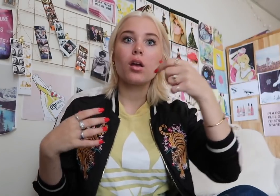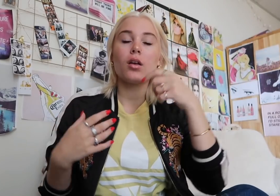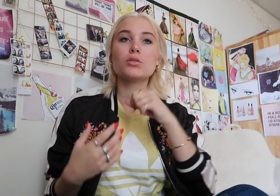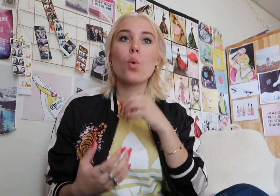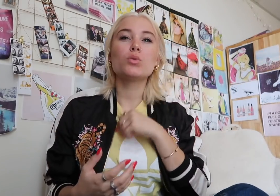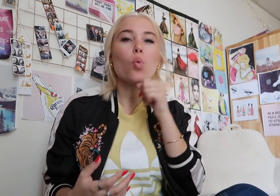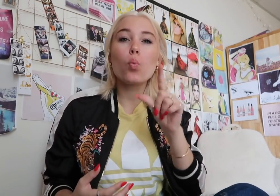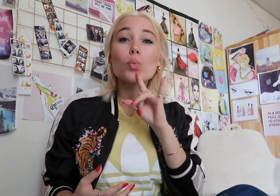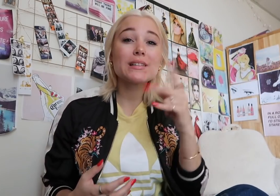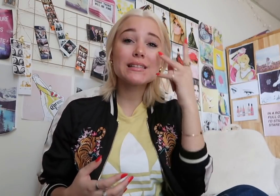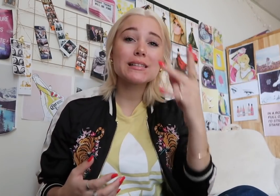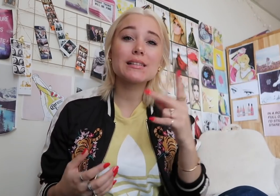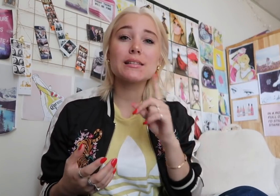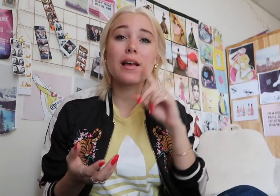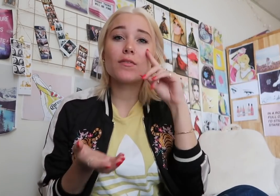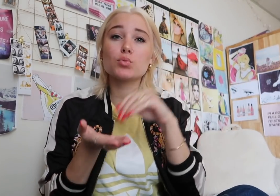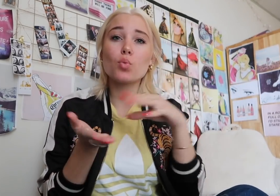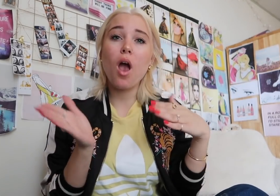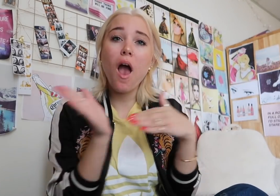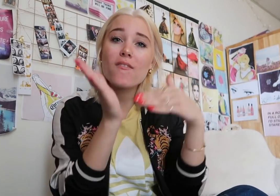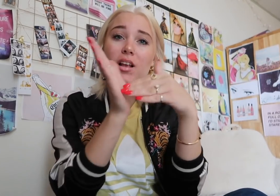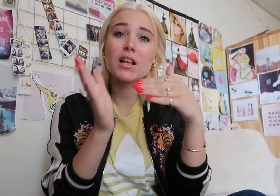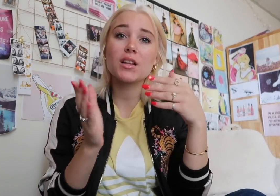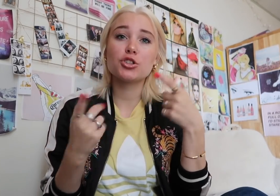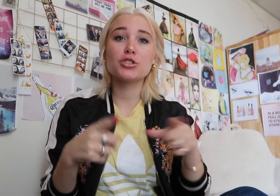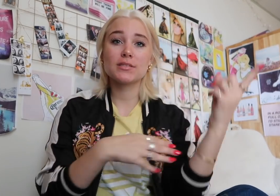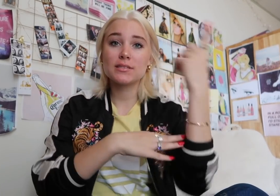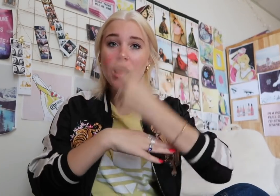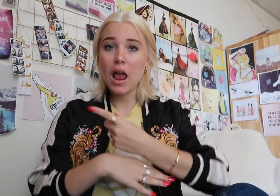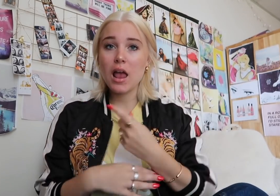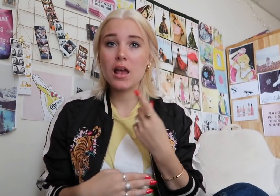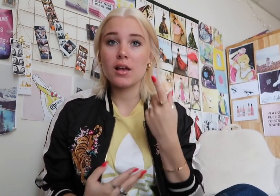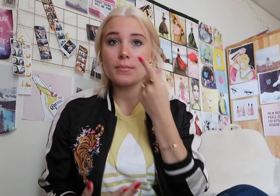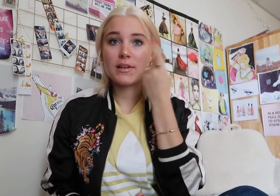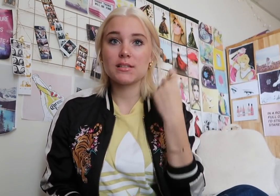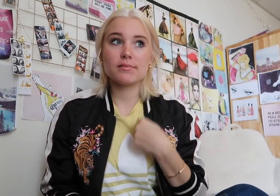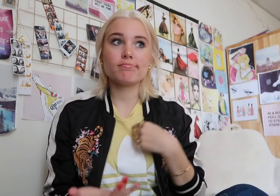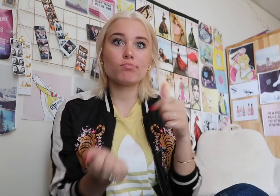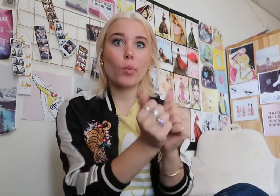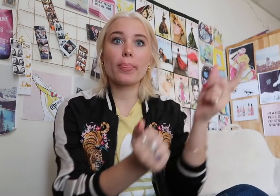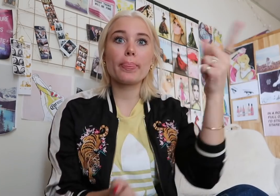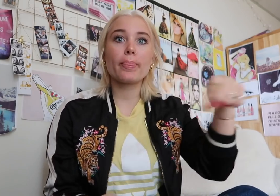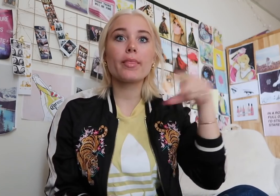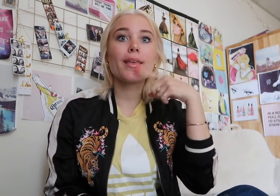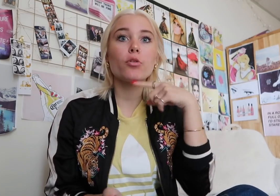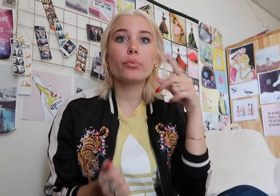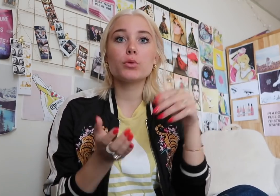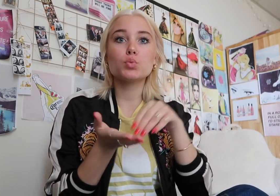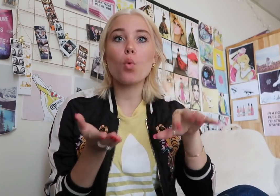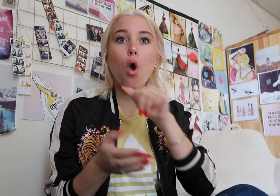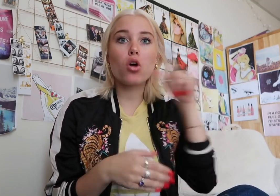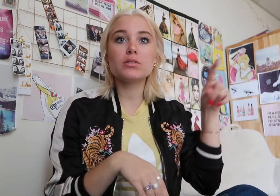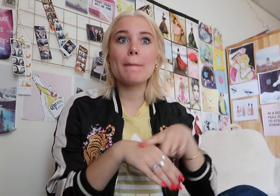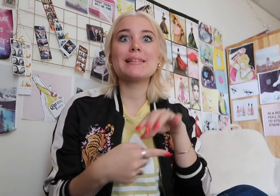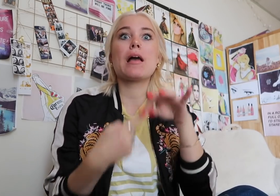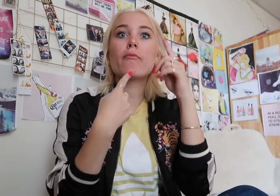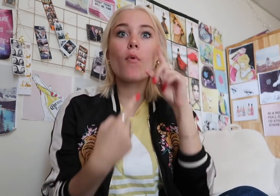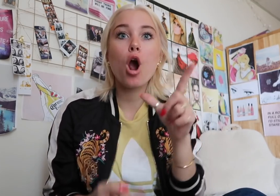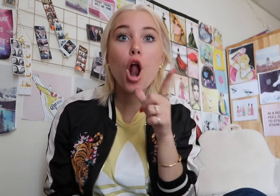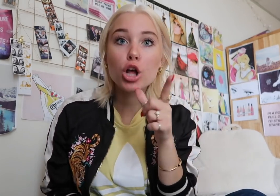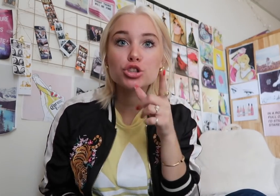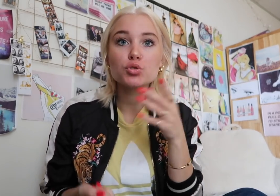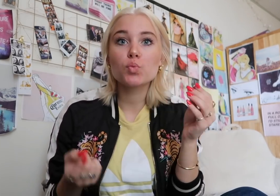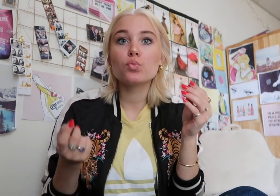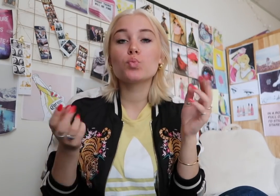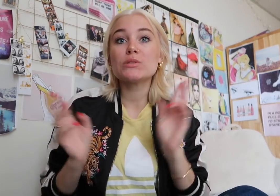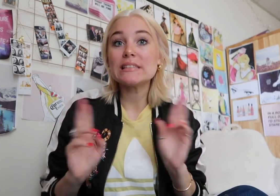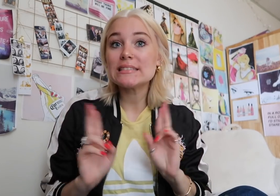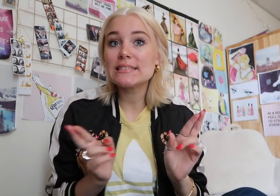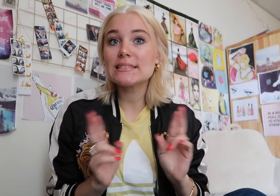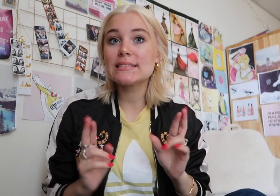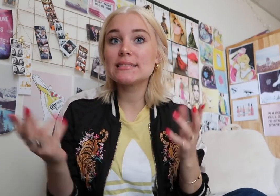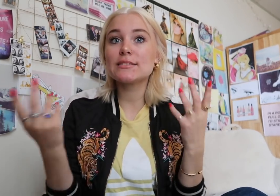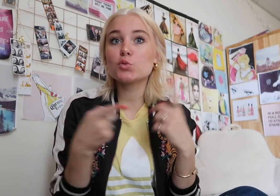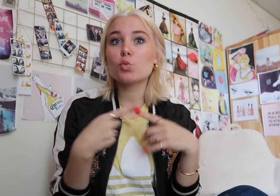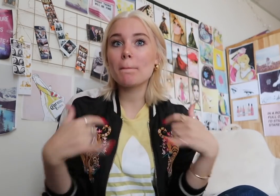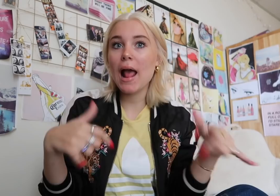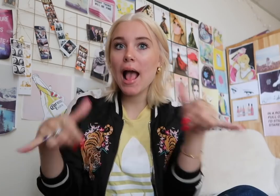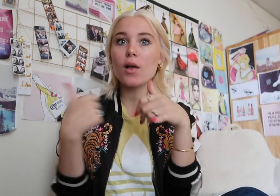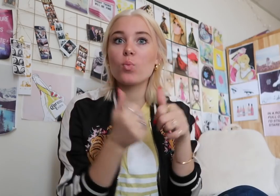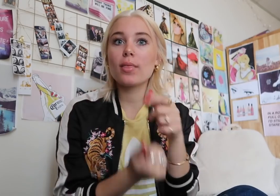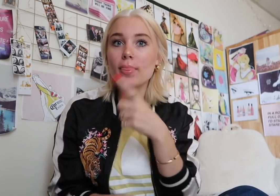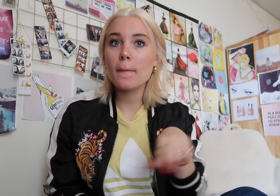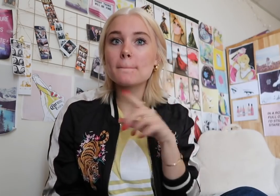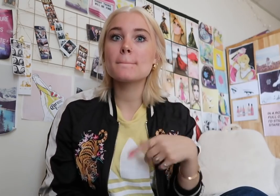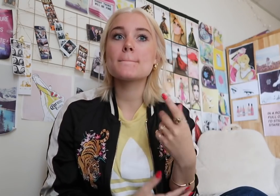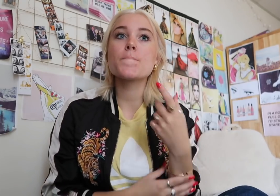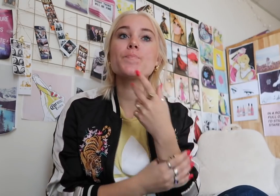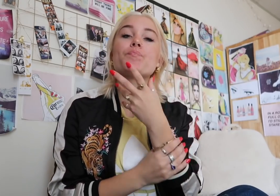so I don't really get to see my deaf classmates except for lunch, and recess times